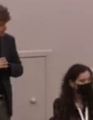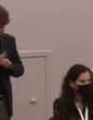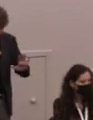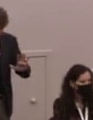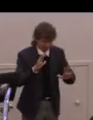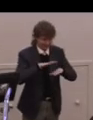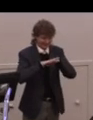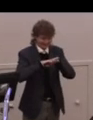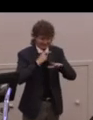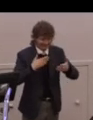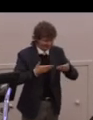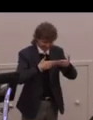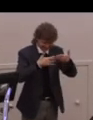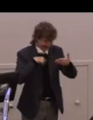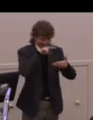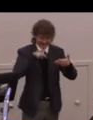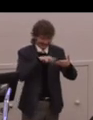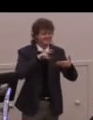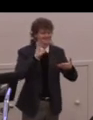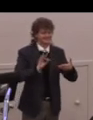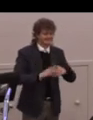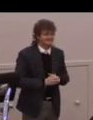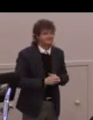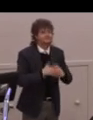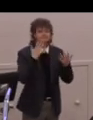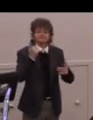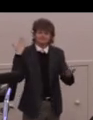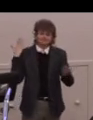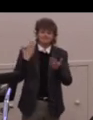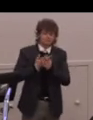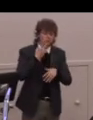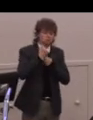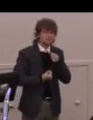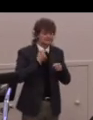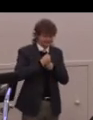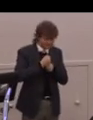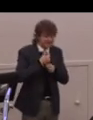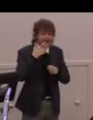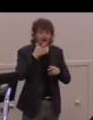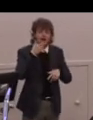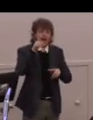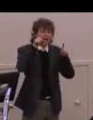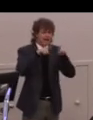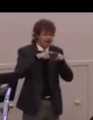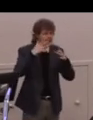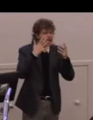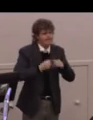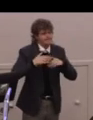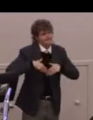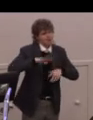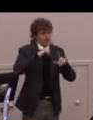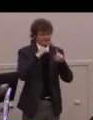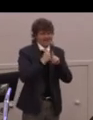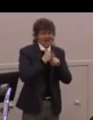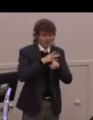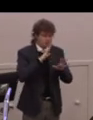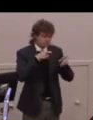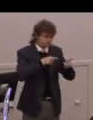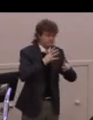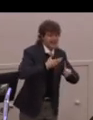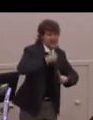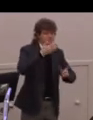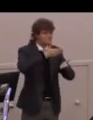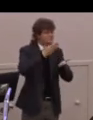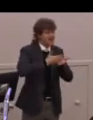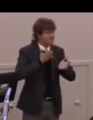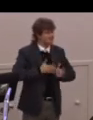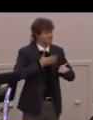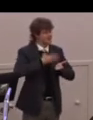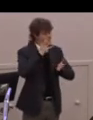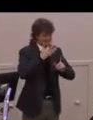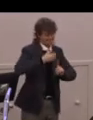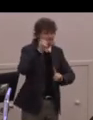an increase in violence and riots which not a lot of people in the world know about, because